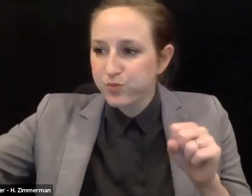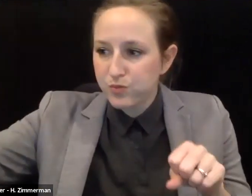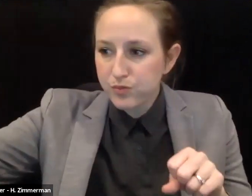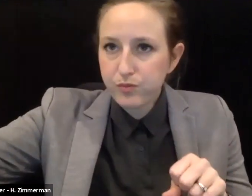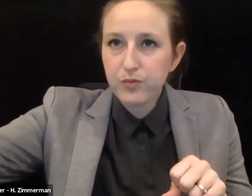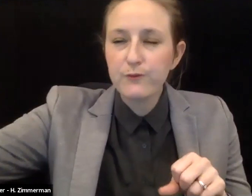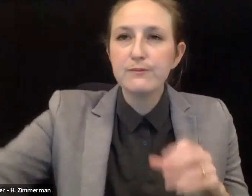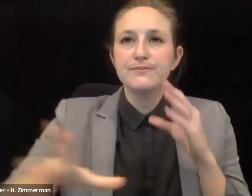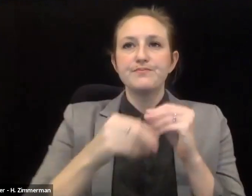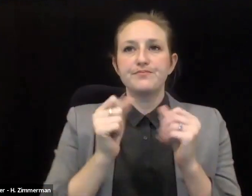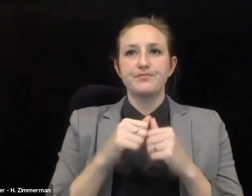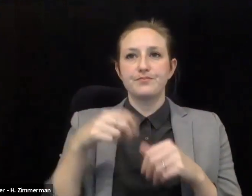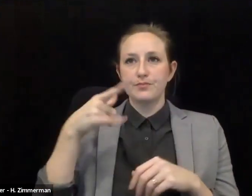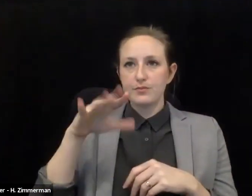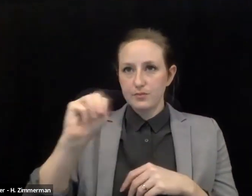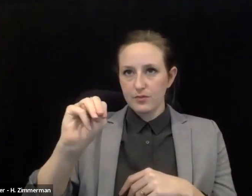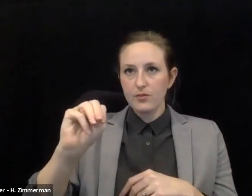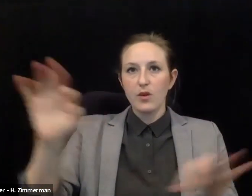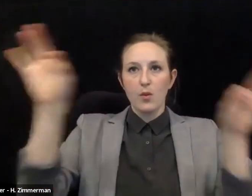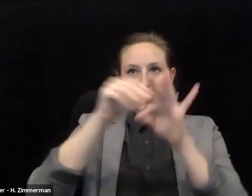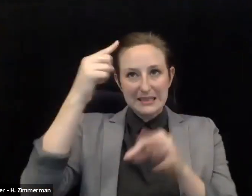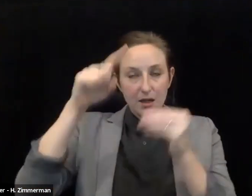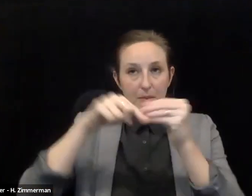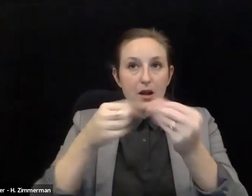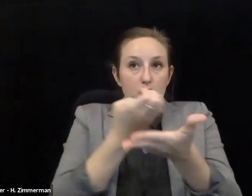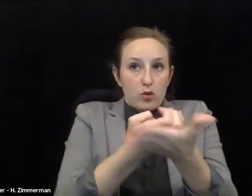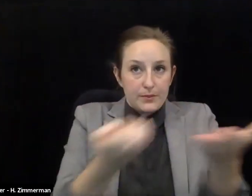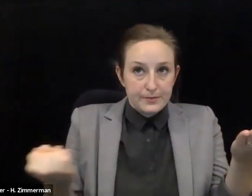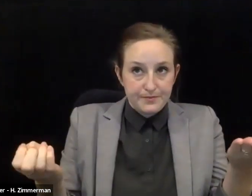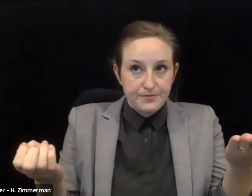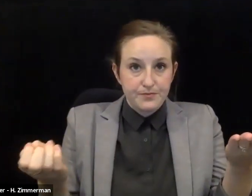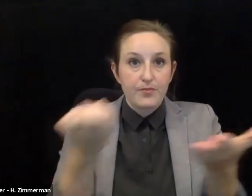which equipment but also be accessible with certain Apps.